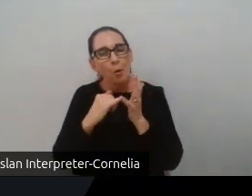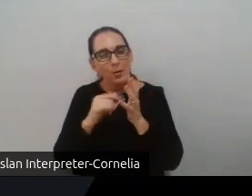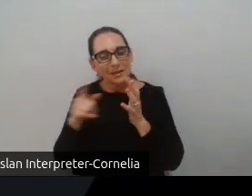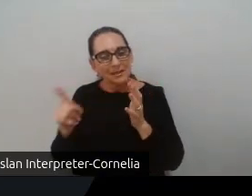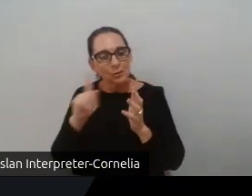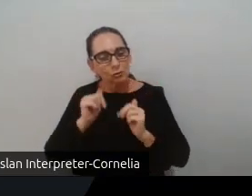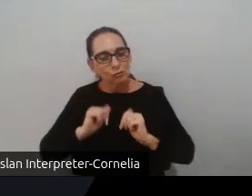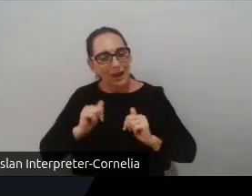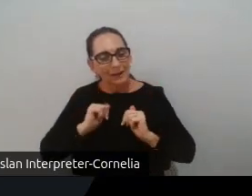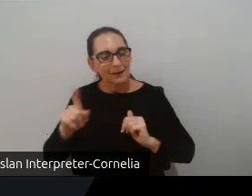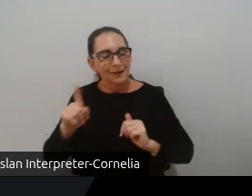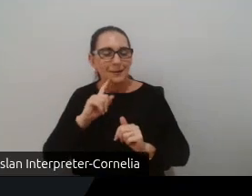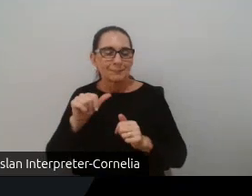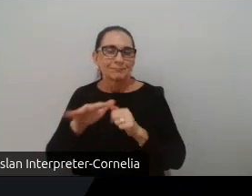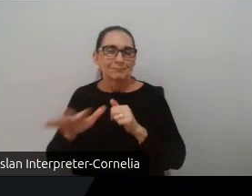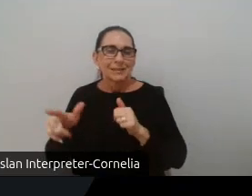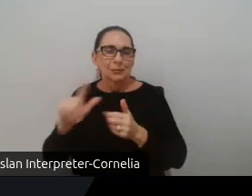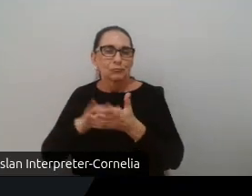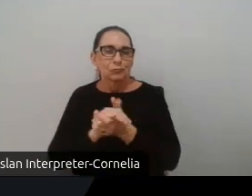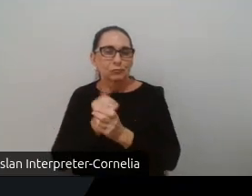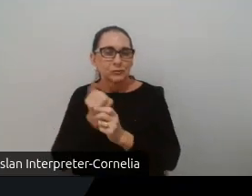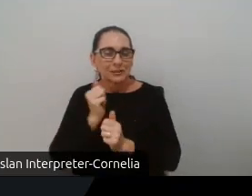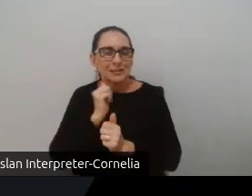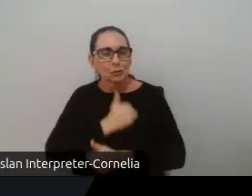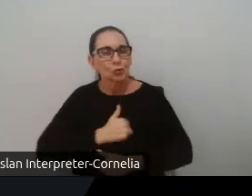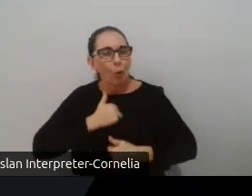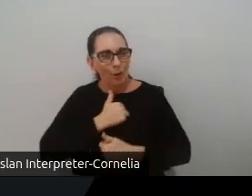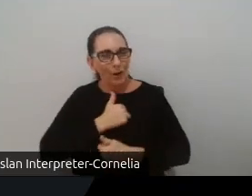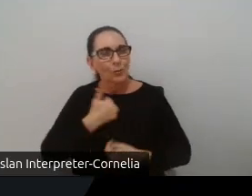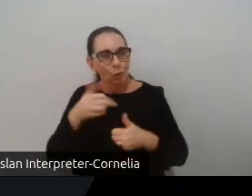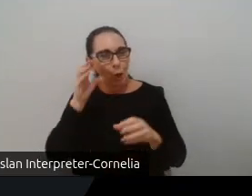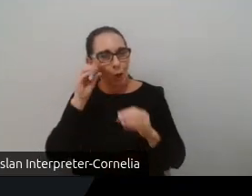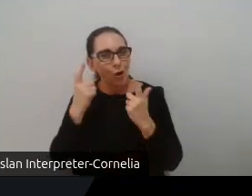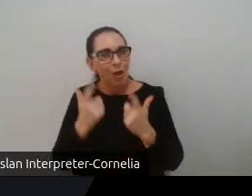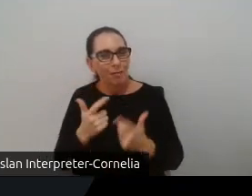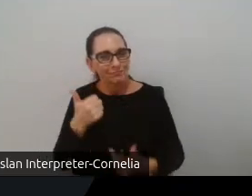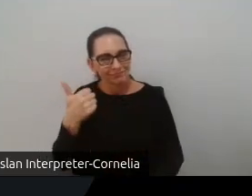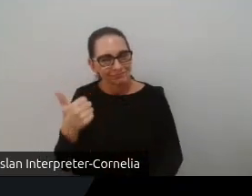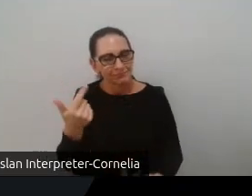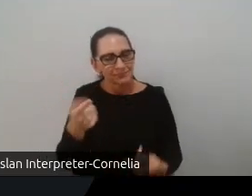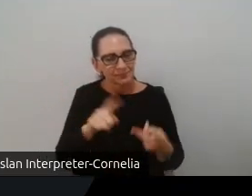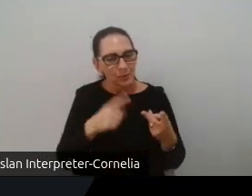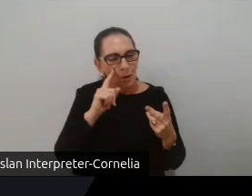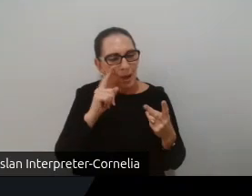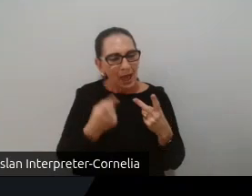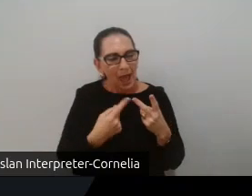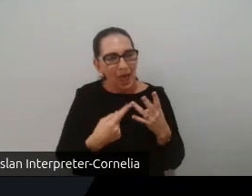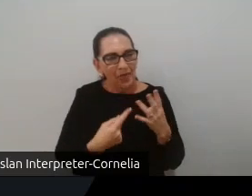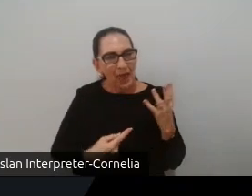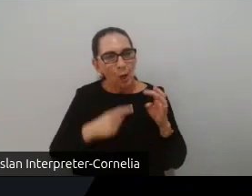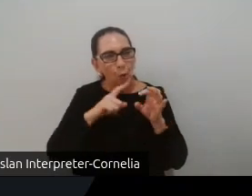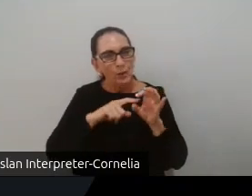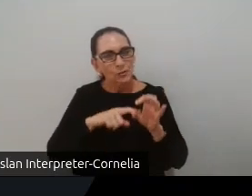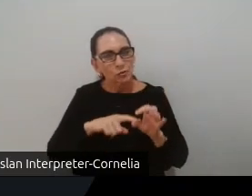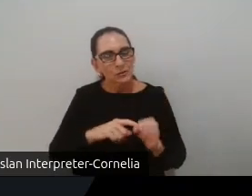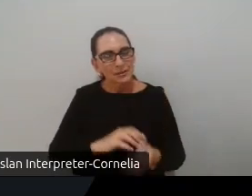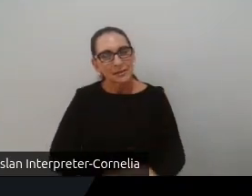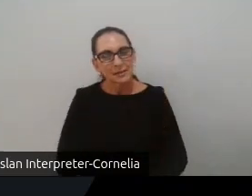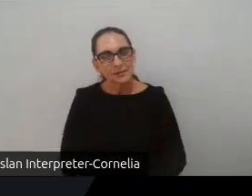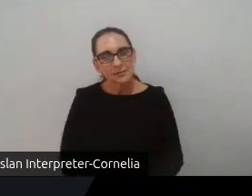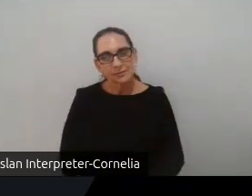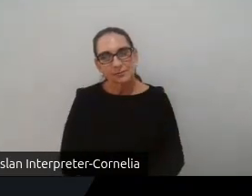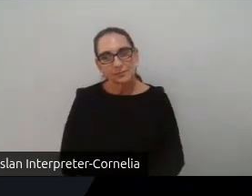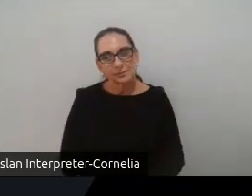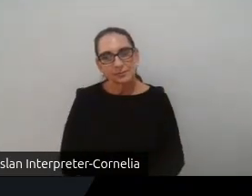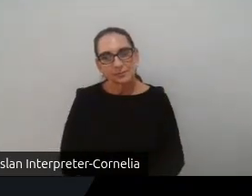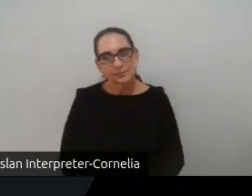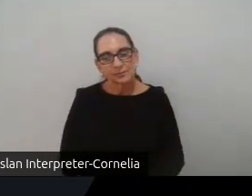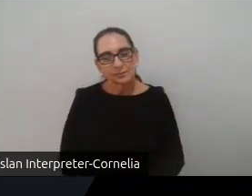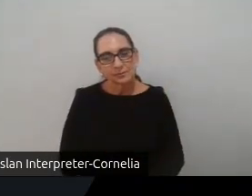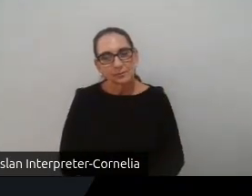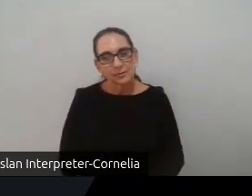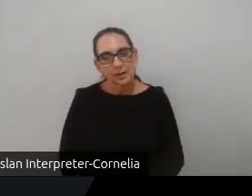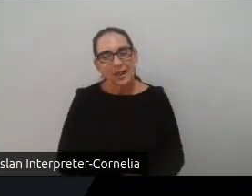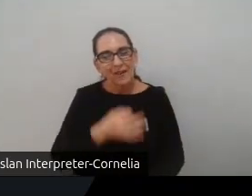We really appreciate that feedback. Um, let me see what other questions we've got. We got a few here.